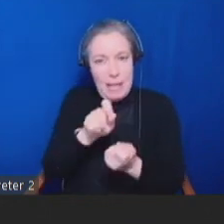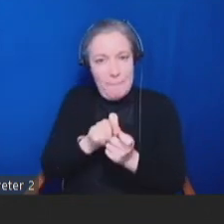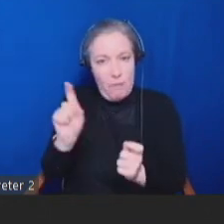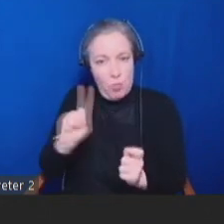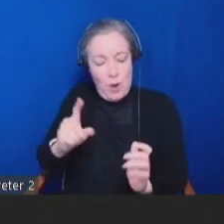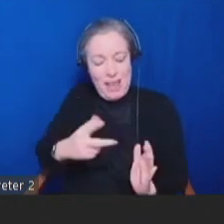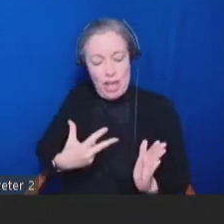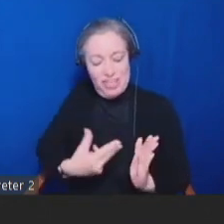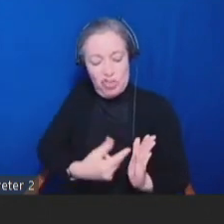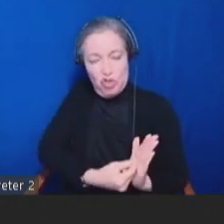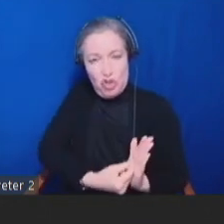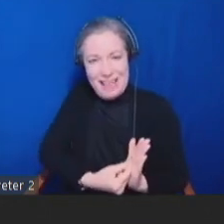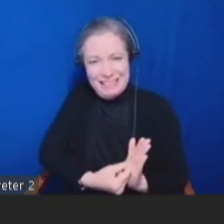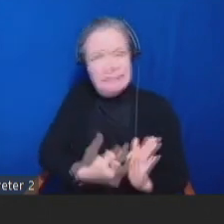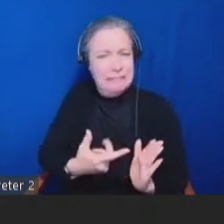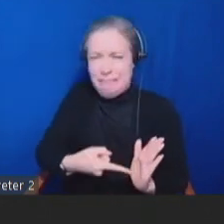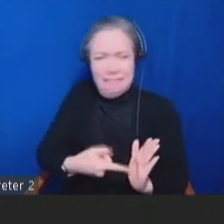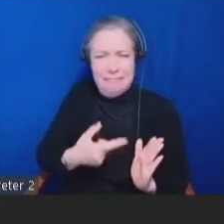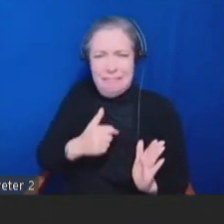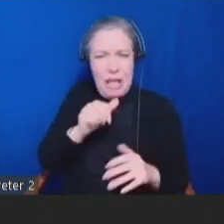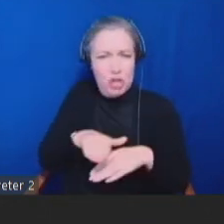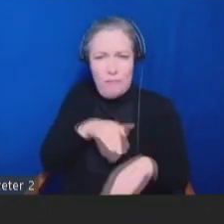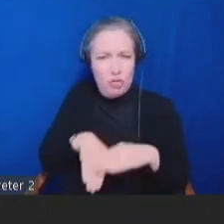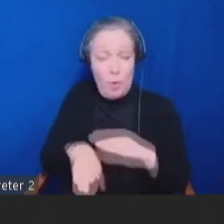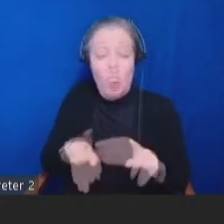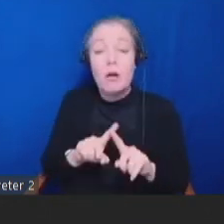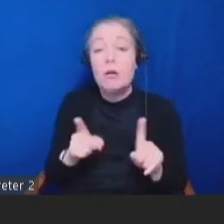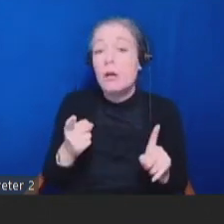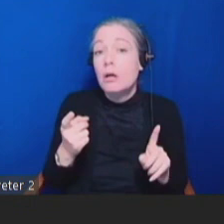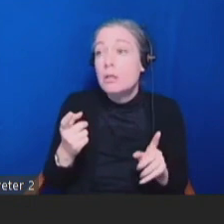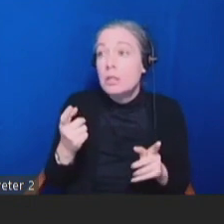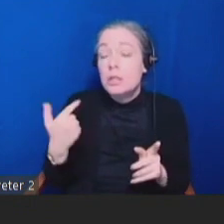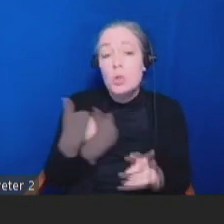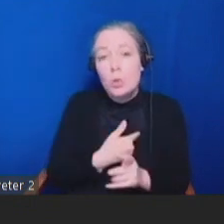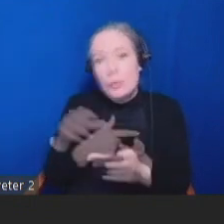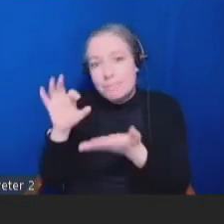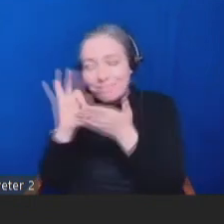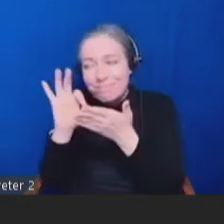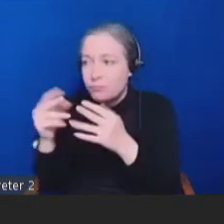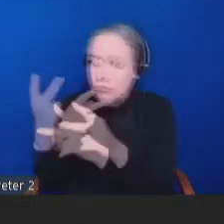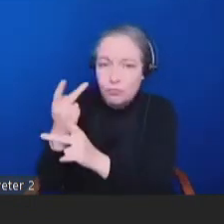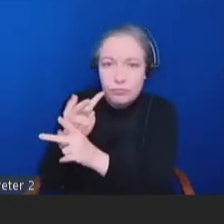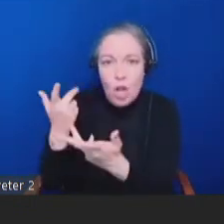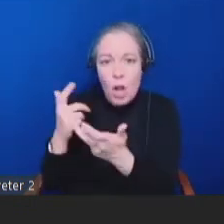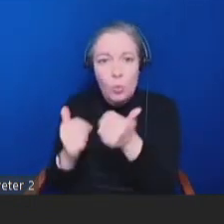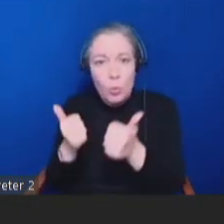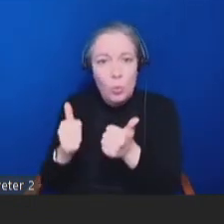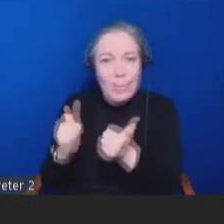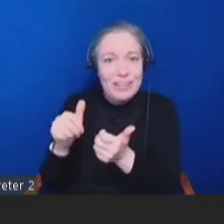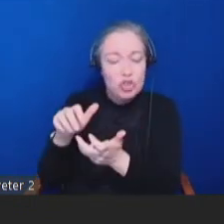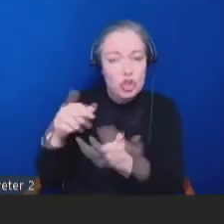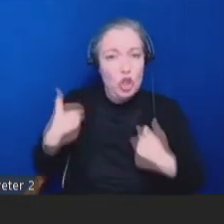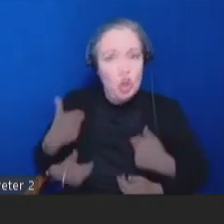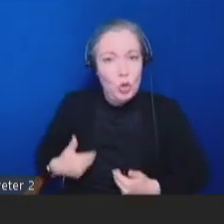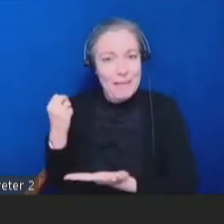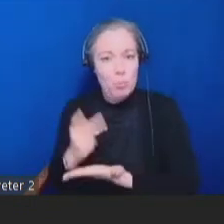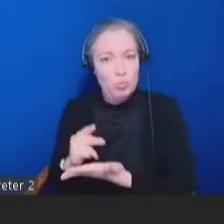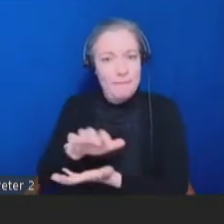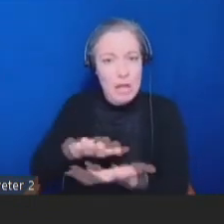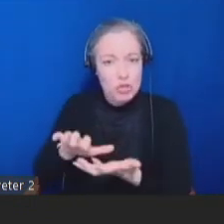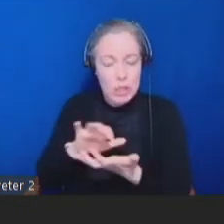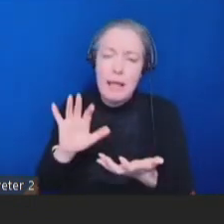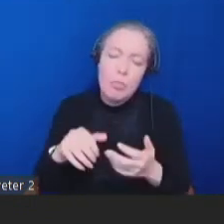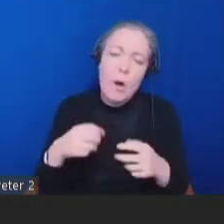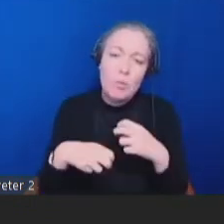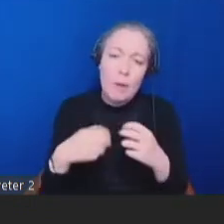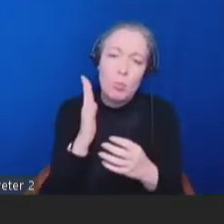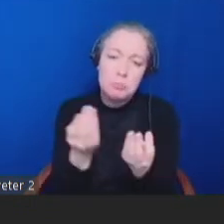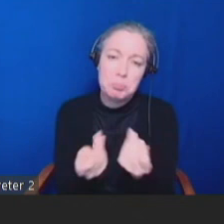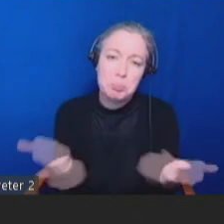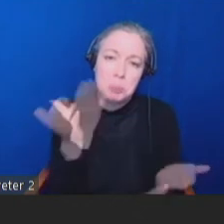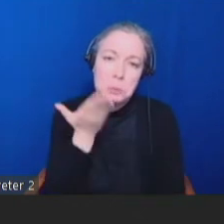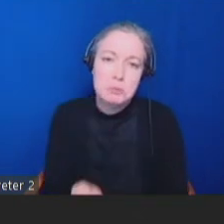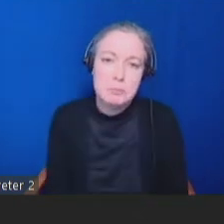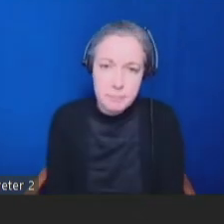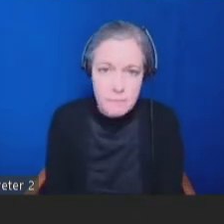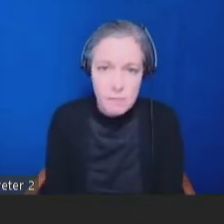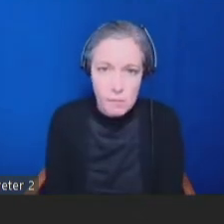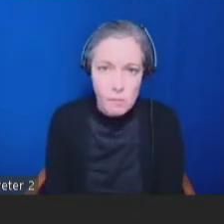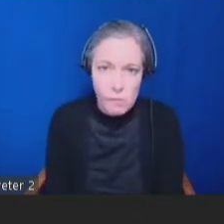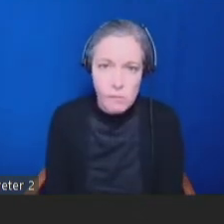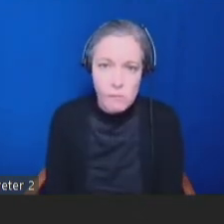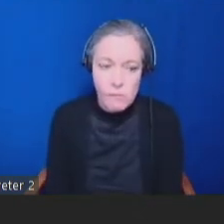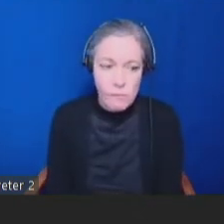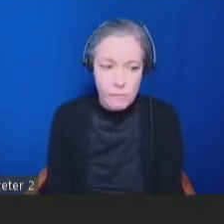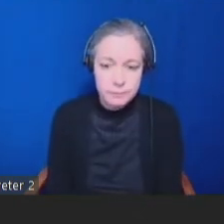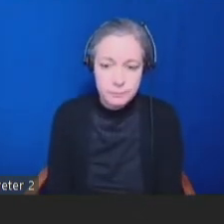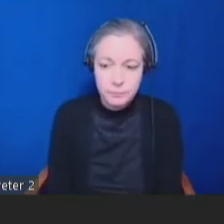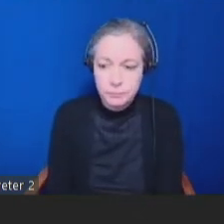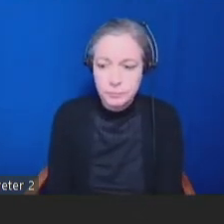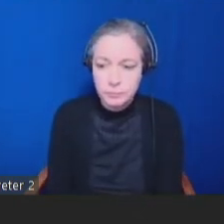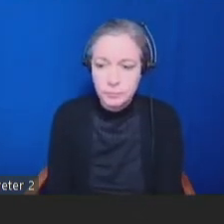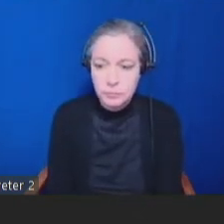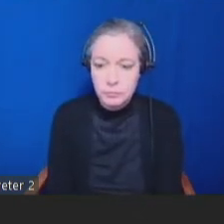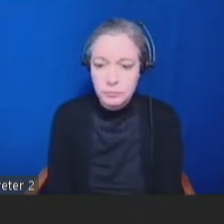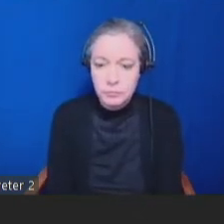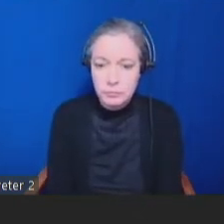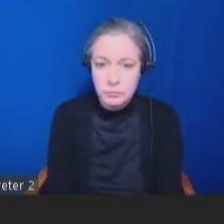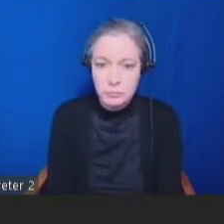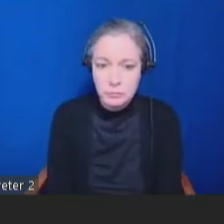switched to a human-track adjuvant, those problems will just naturally go away.